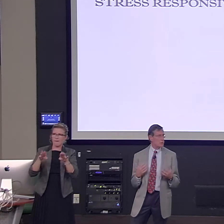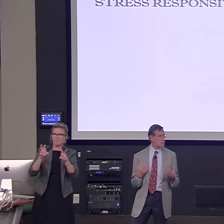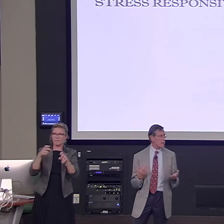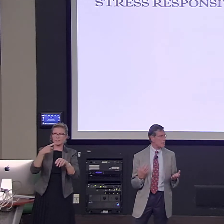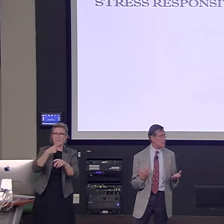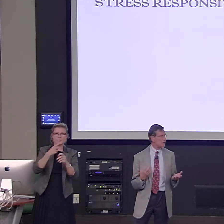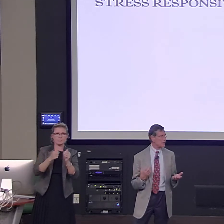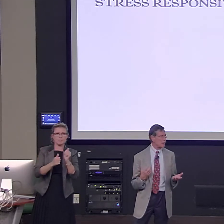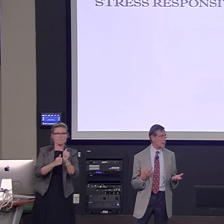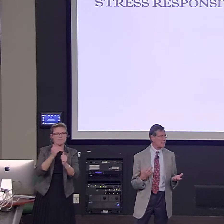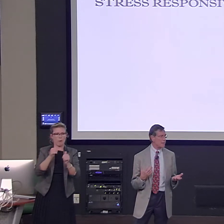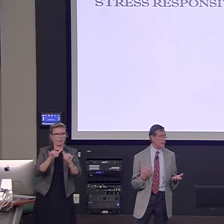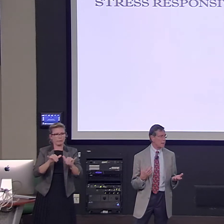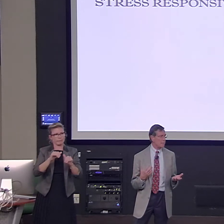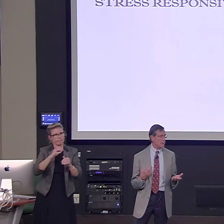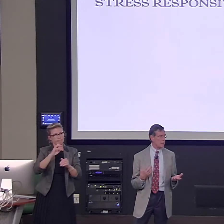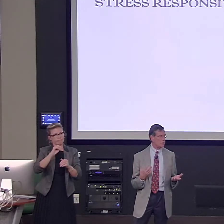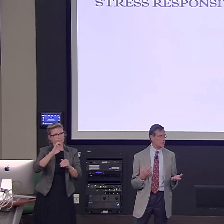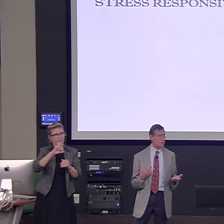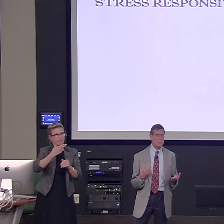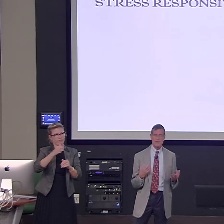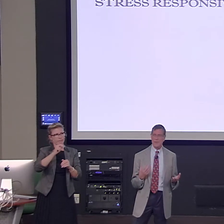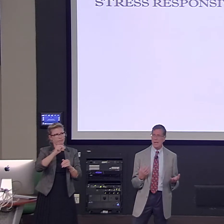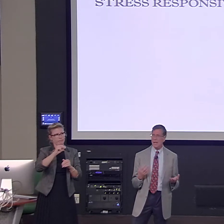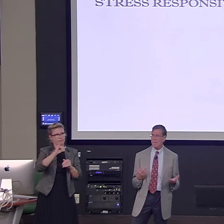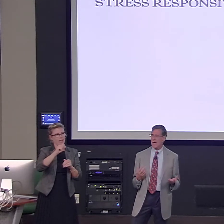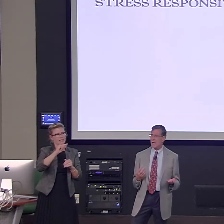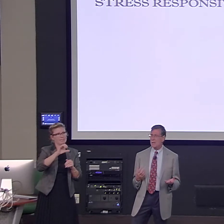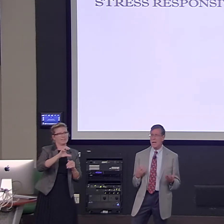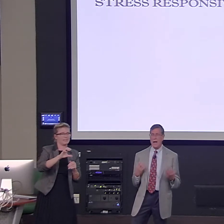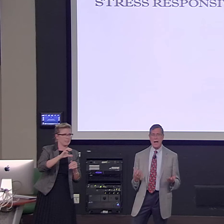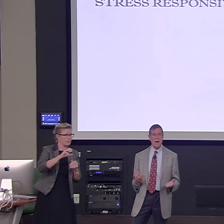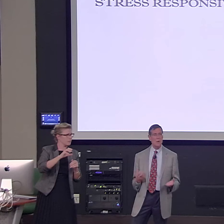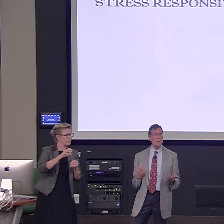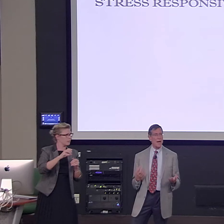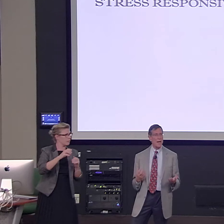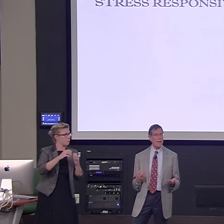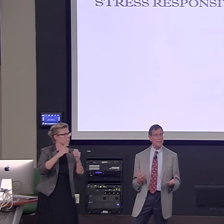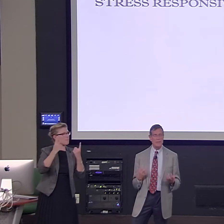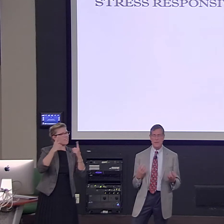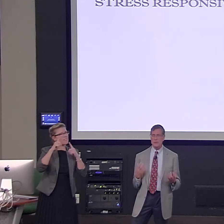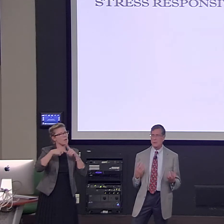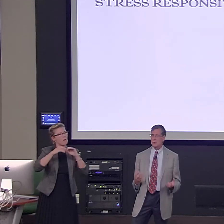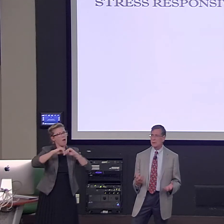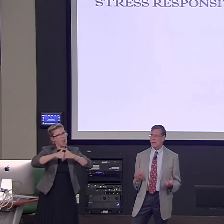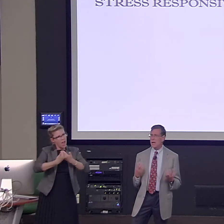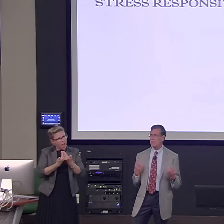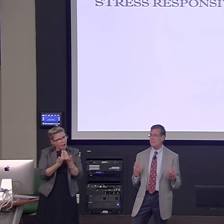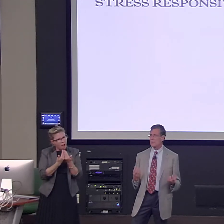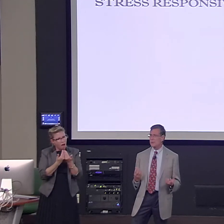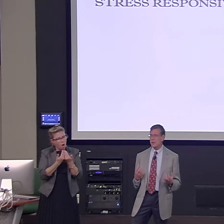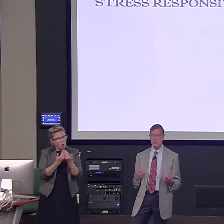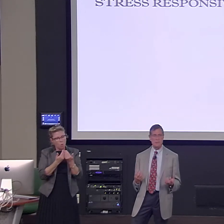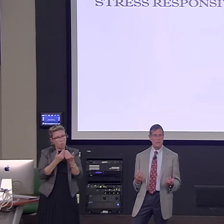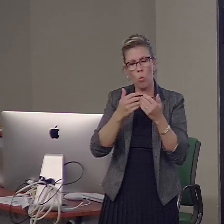the most mechanistic I think in terms of thinking about how can the early adverse experiences affect